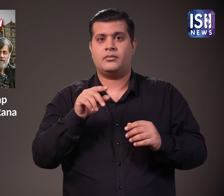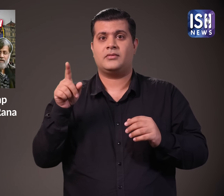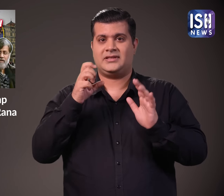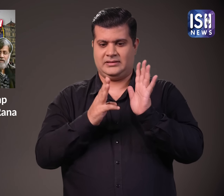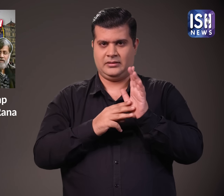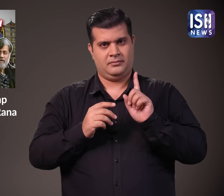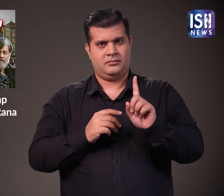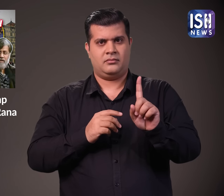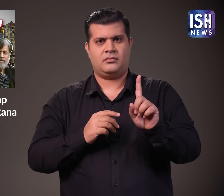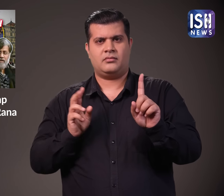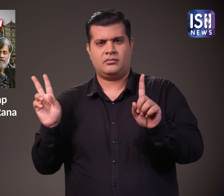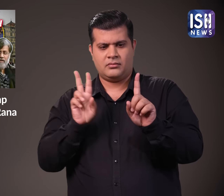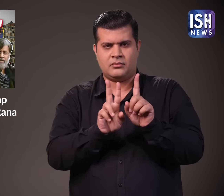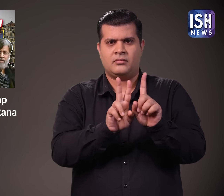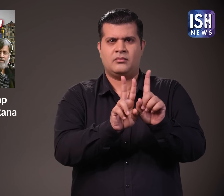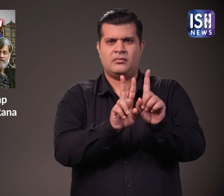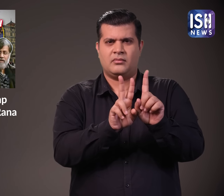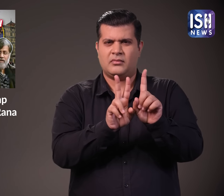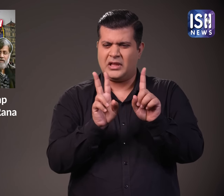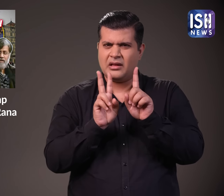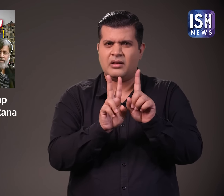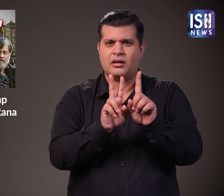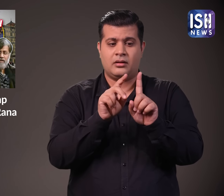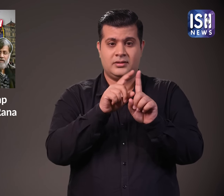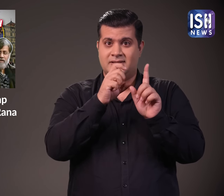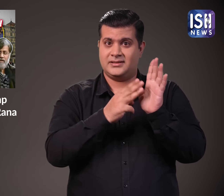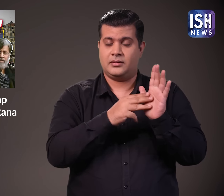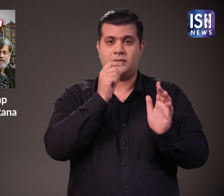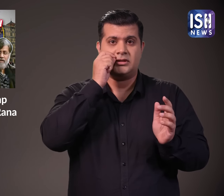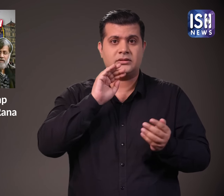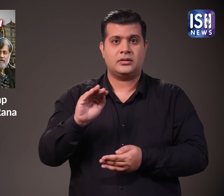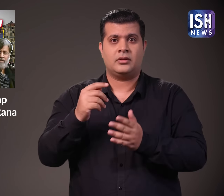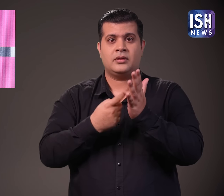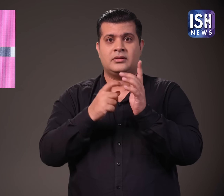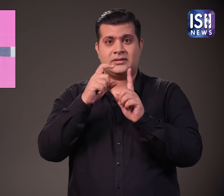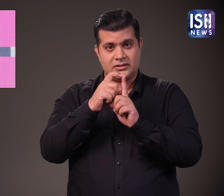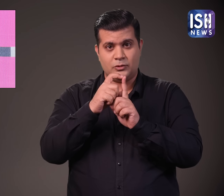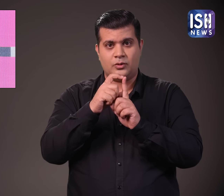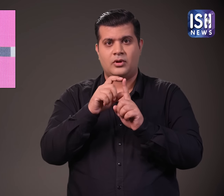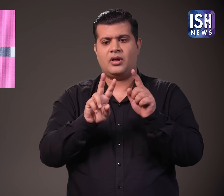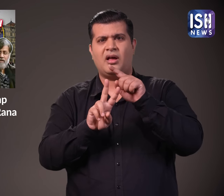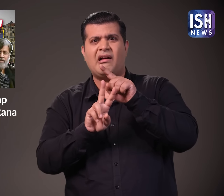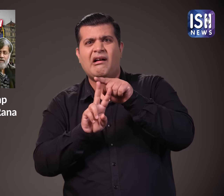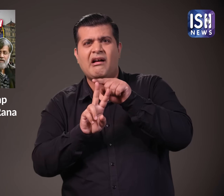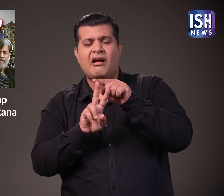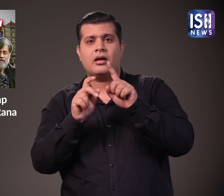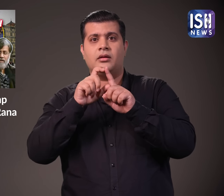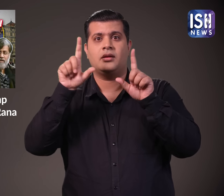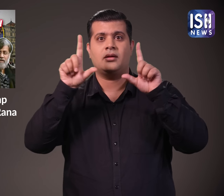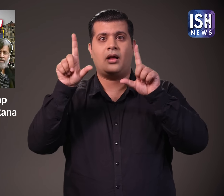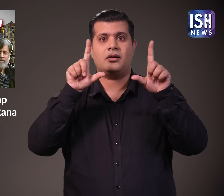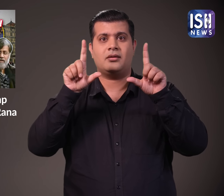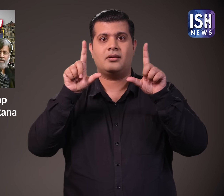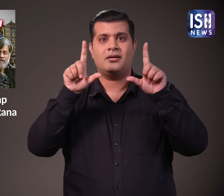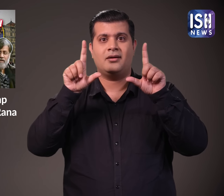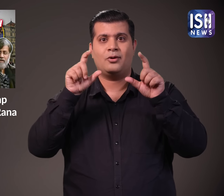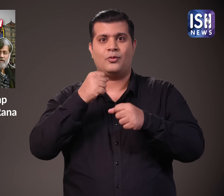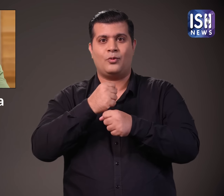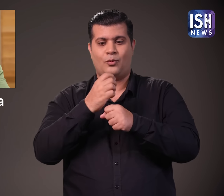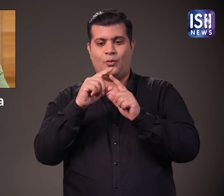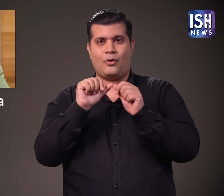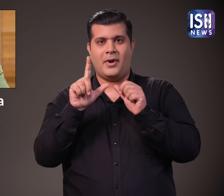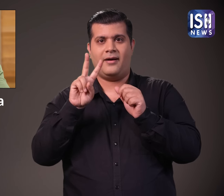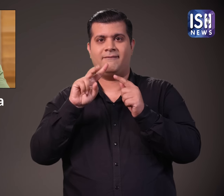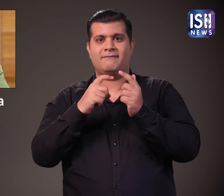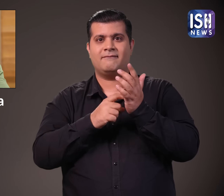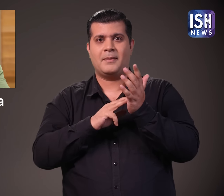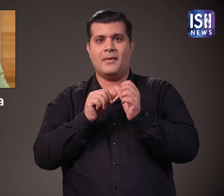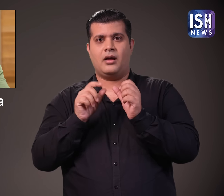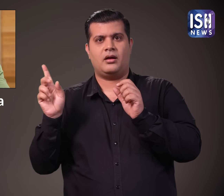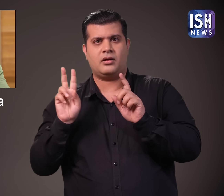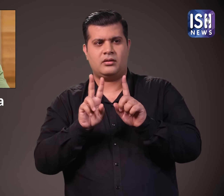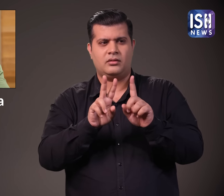But, the CM was accompanied by his son Riteish Deshmukh and Director Ram Gopal Varma.